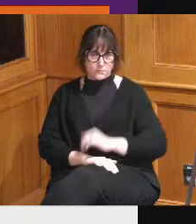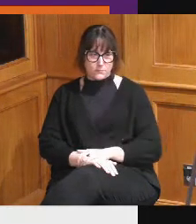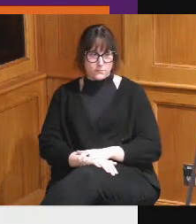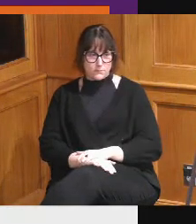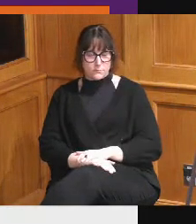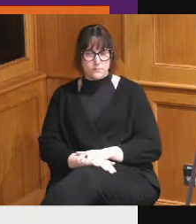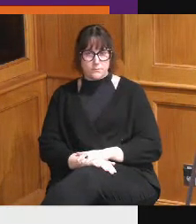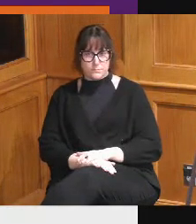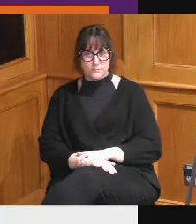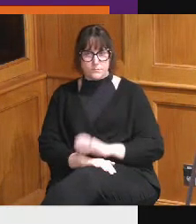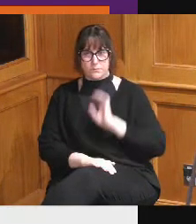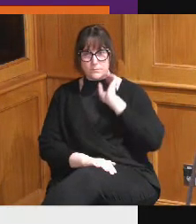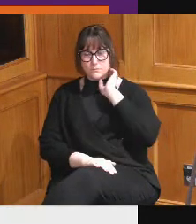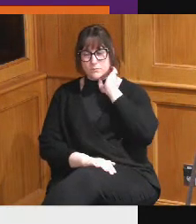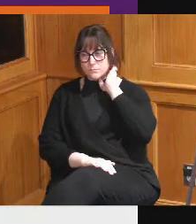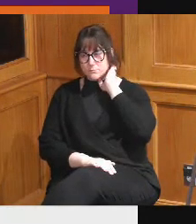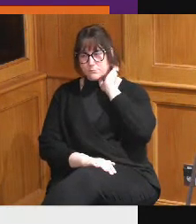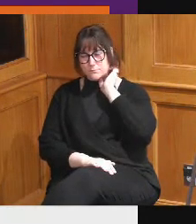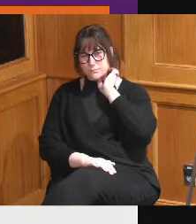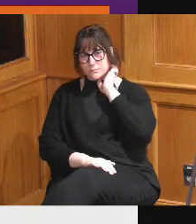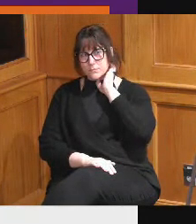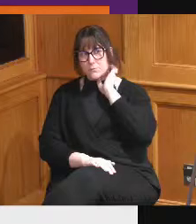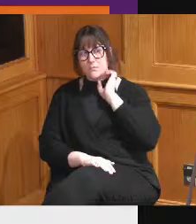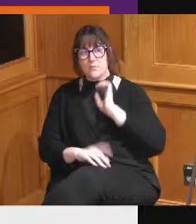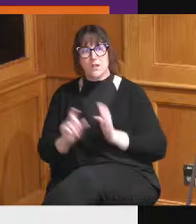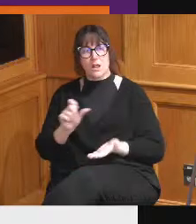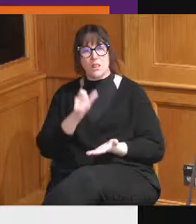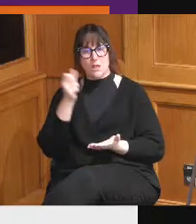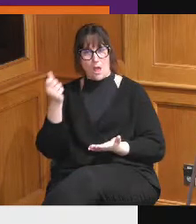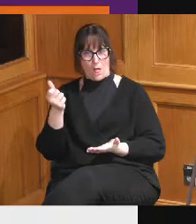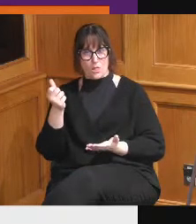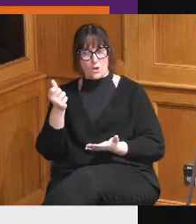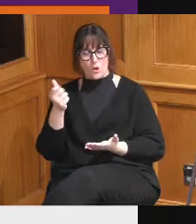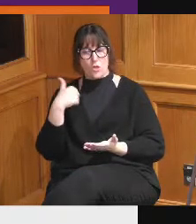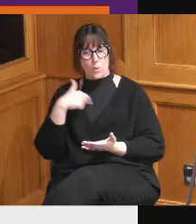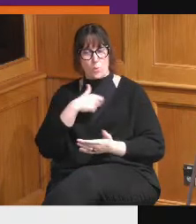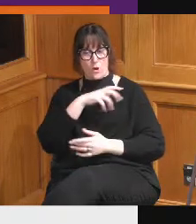parts of the city and county so the other element that we're engaged with too is actually meeting